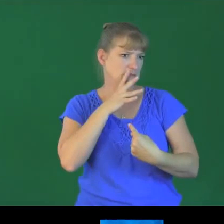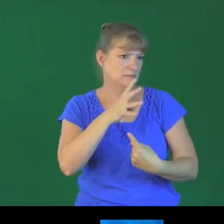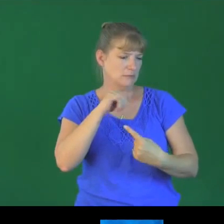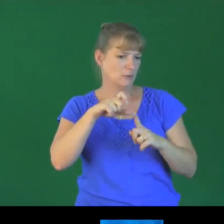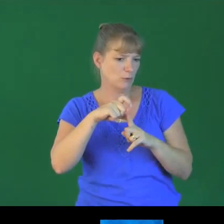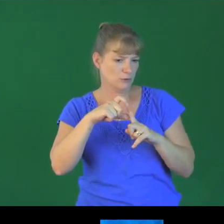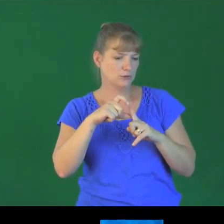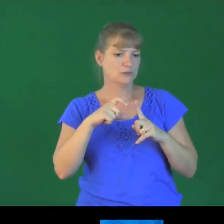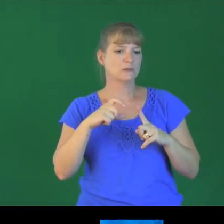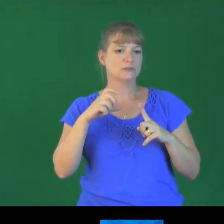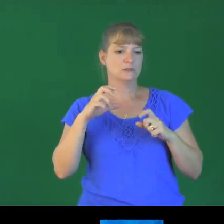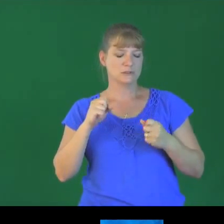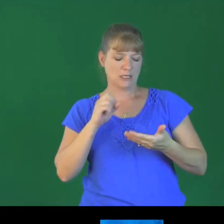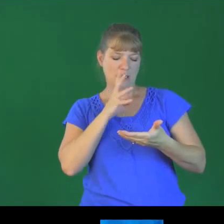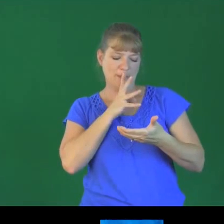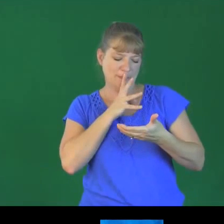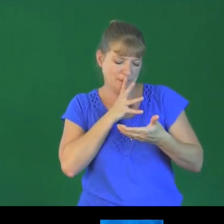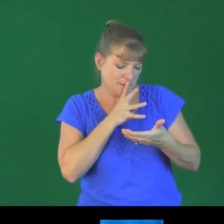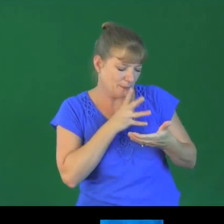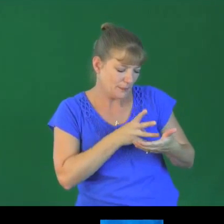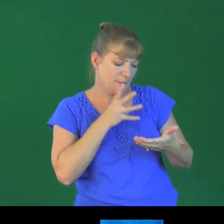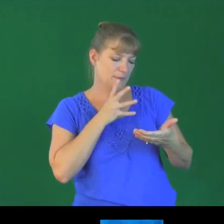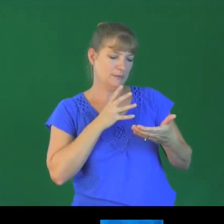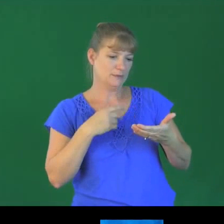they can say the word into the device, it will show